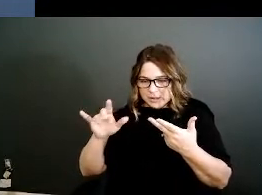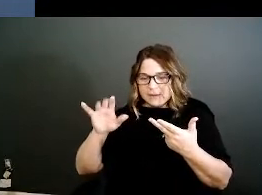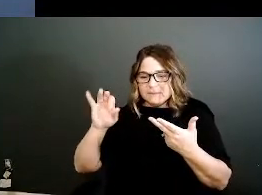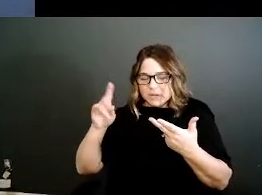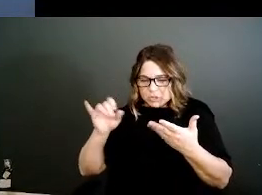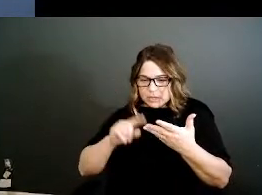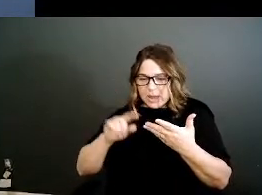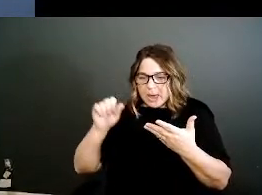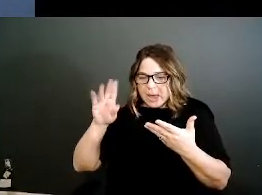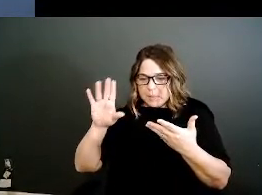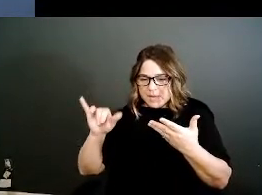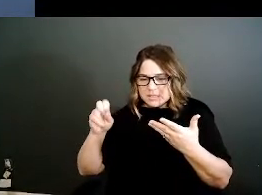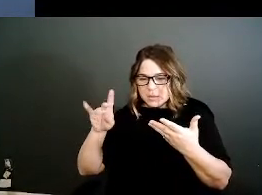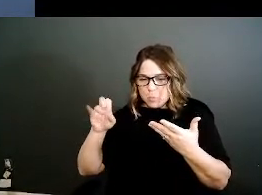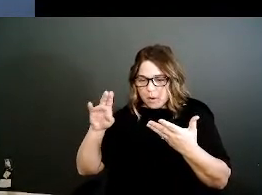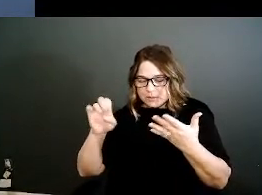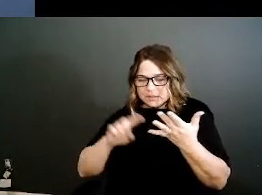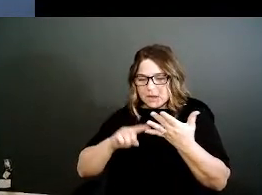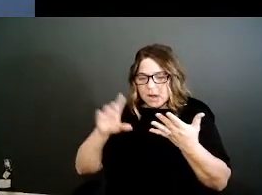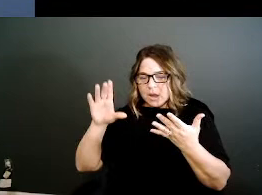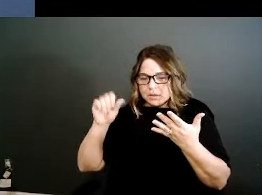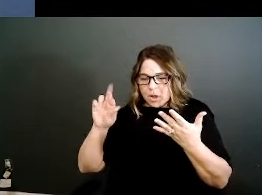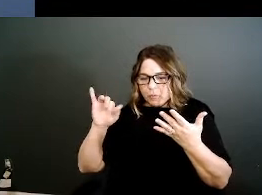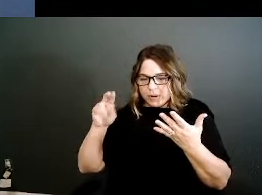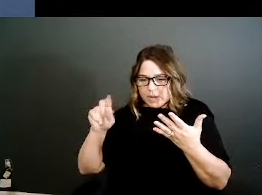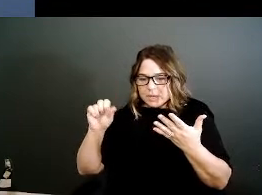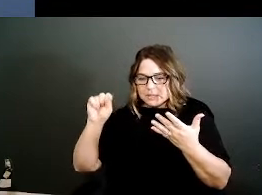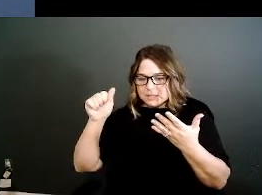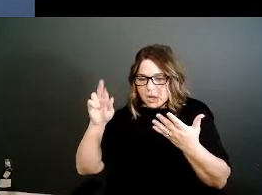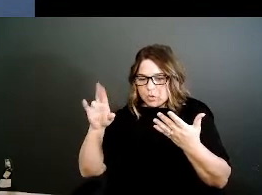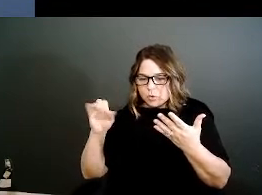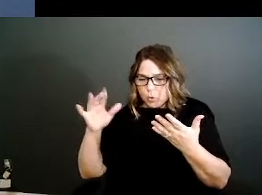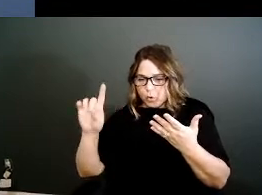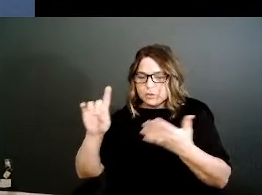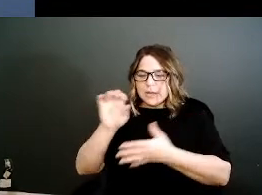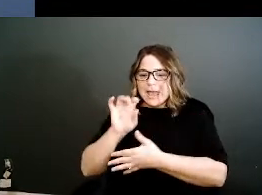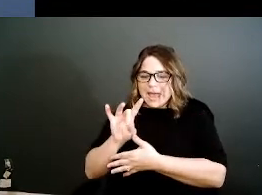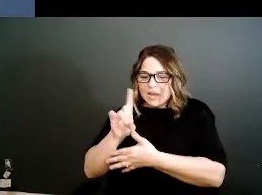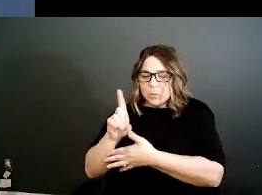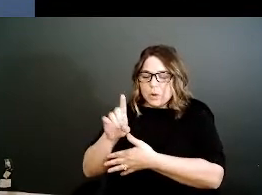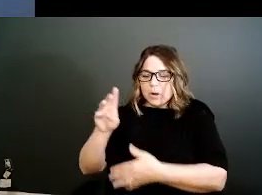81MERVE MOORHEAD . ≫ HELLO.